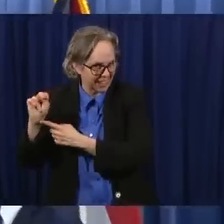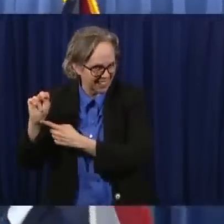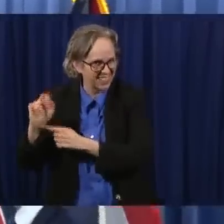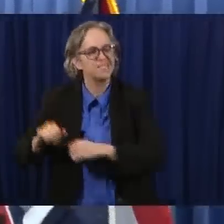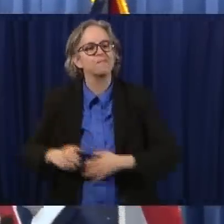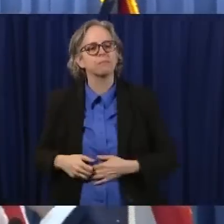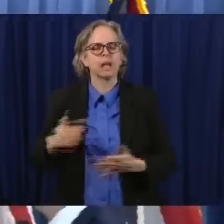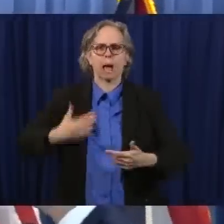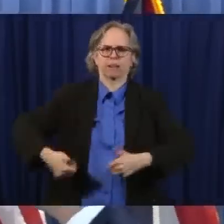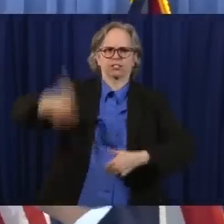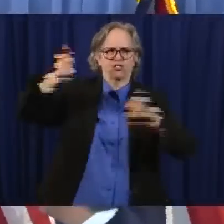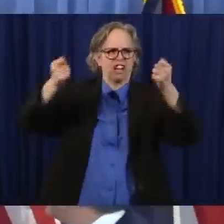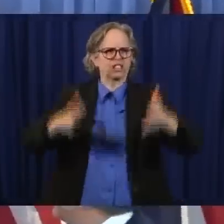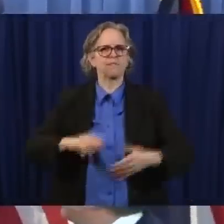ARE STAYING AT HOME.